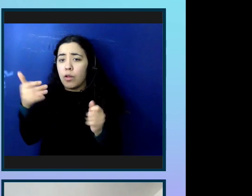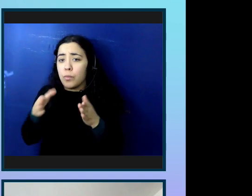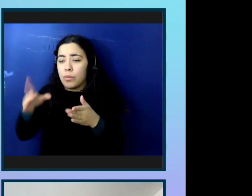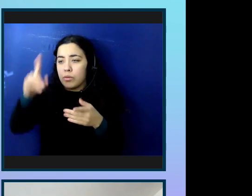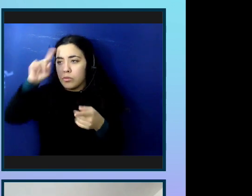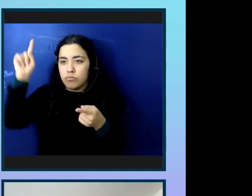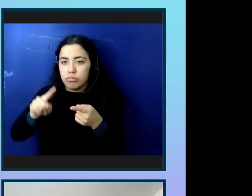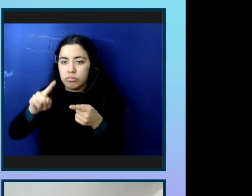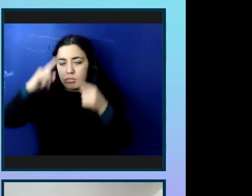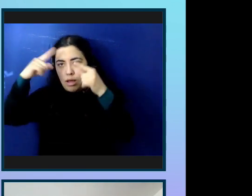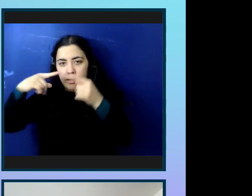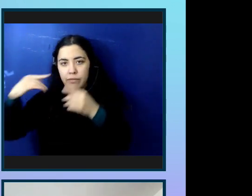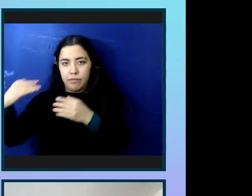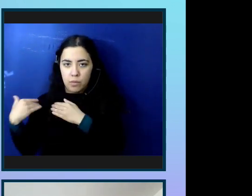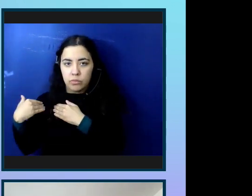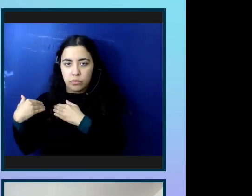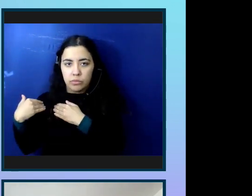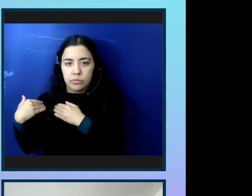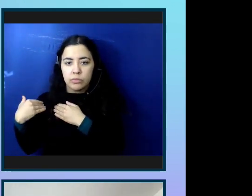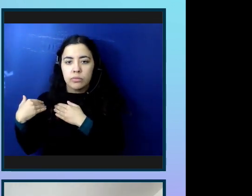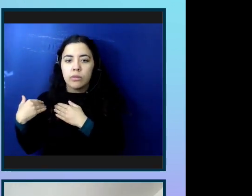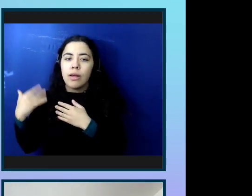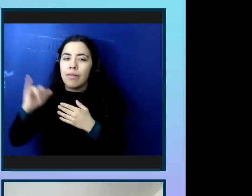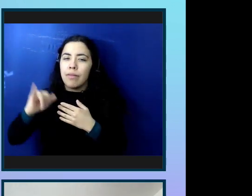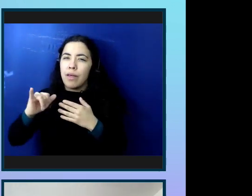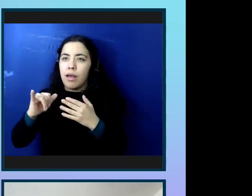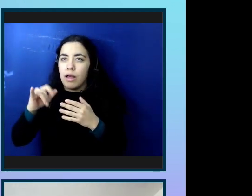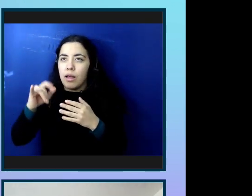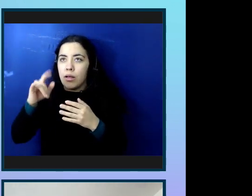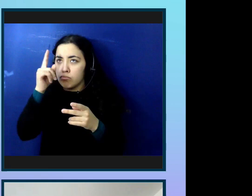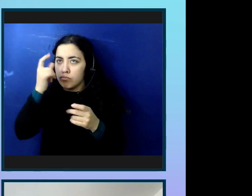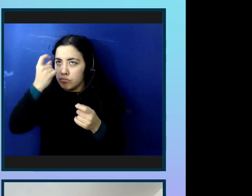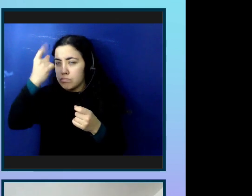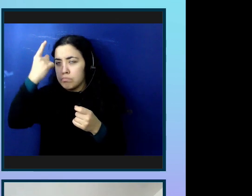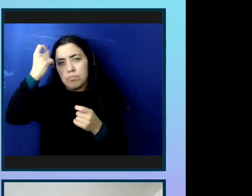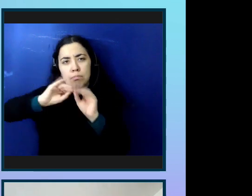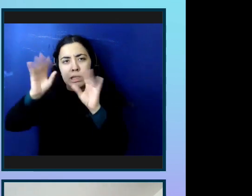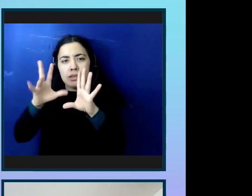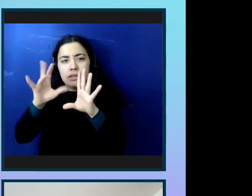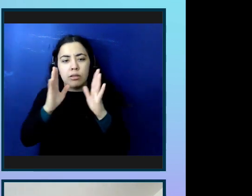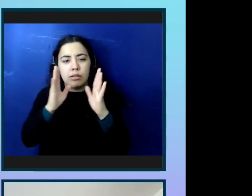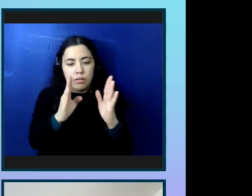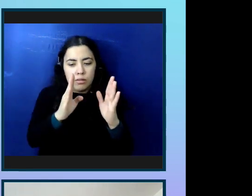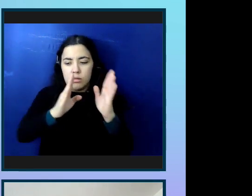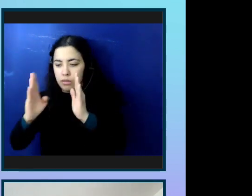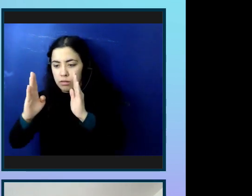to make sure that we're creating kind of logical breaks in content and grouping them together, I know this one is a little bit less defined